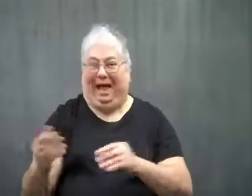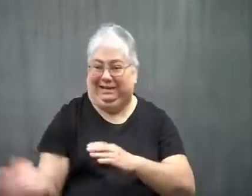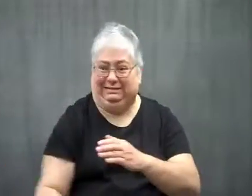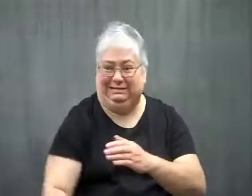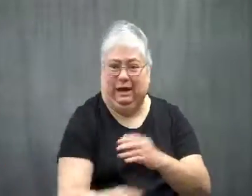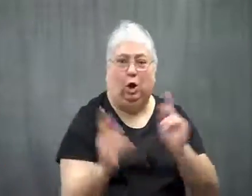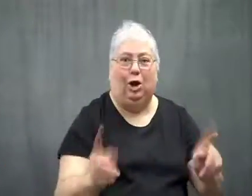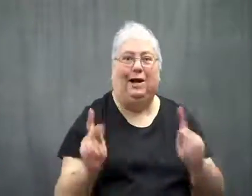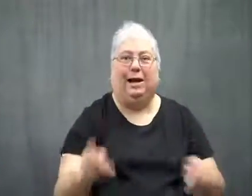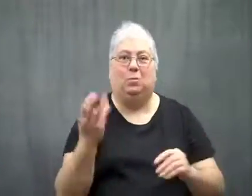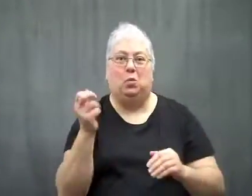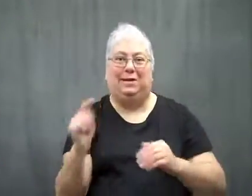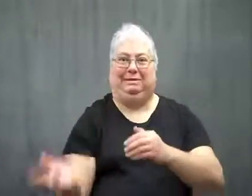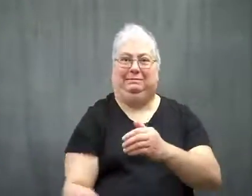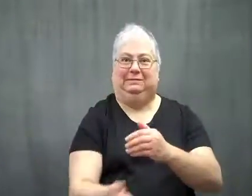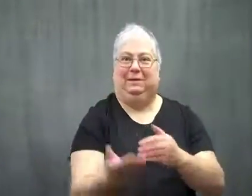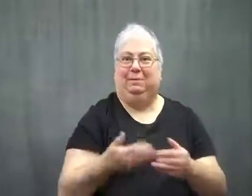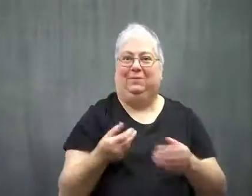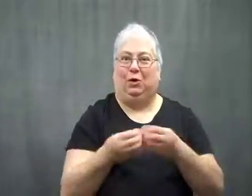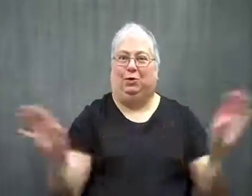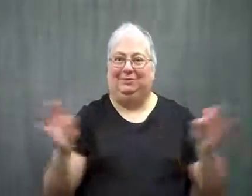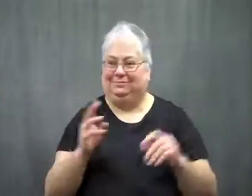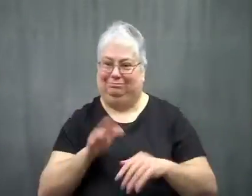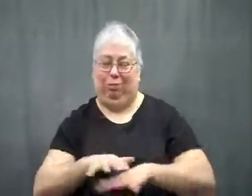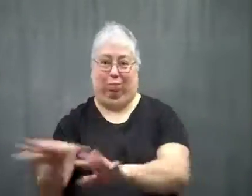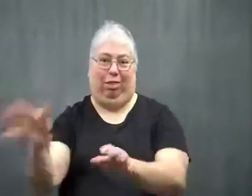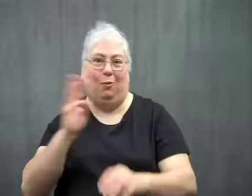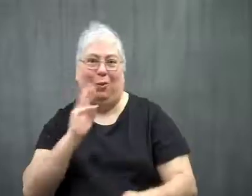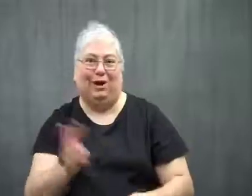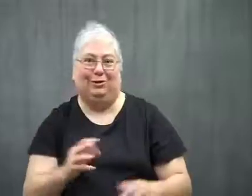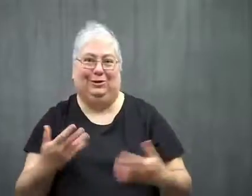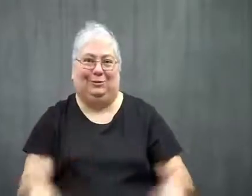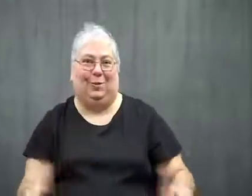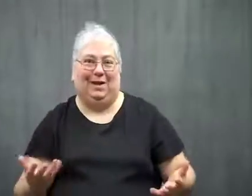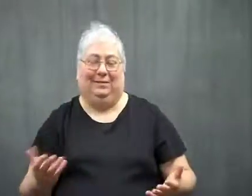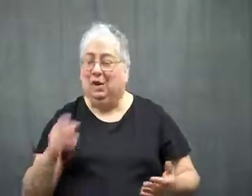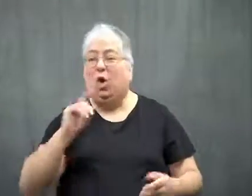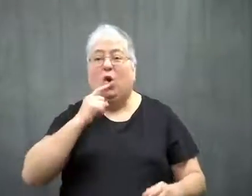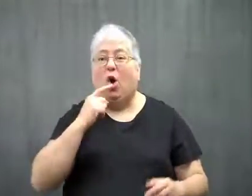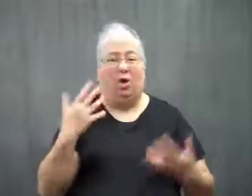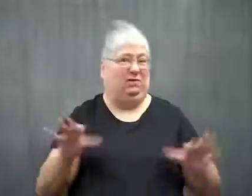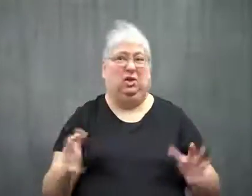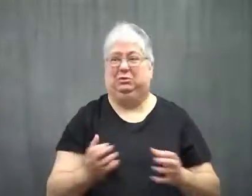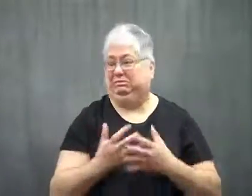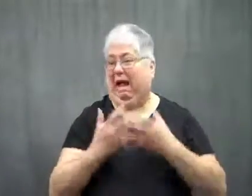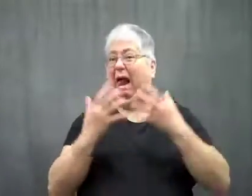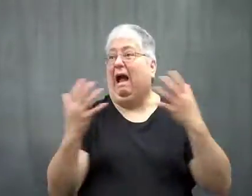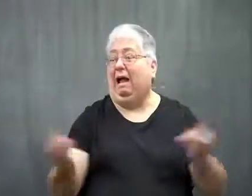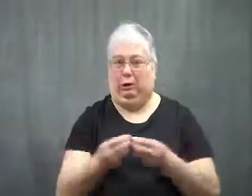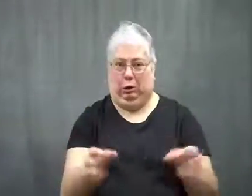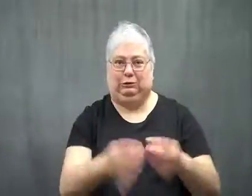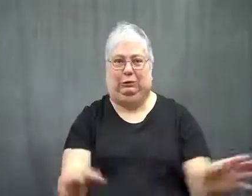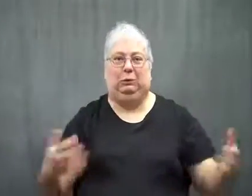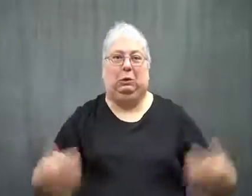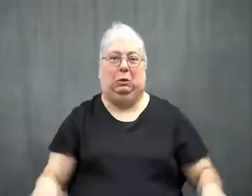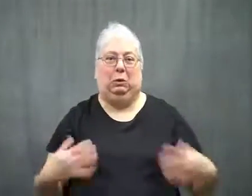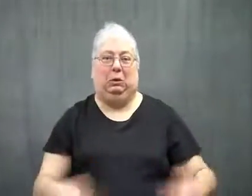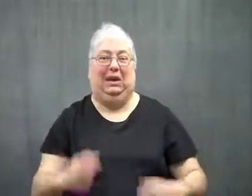are trying to harvest and save their wheat crops before it gets flooded. A lot of the corn crop has already been lost.